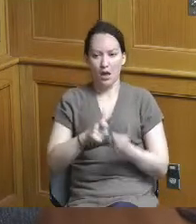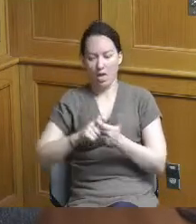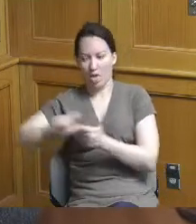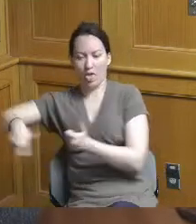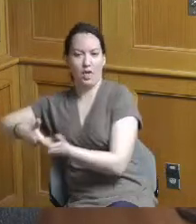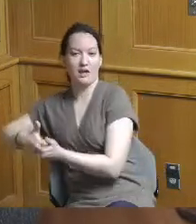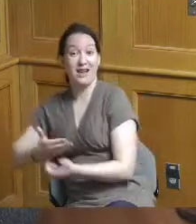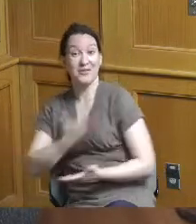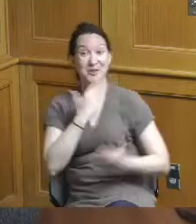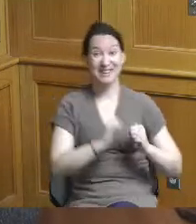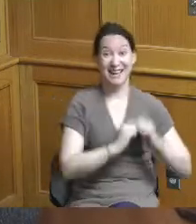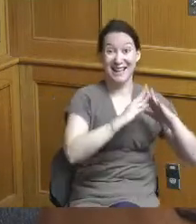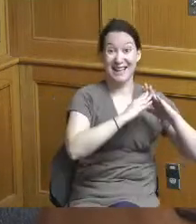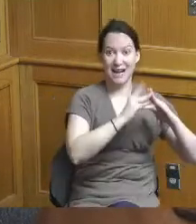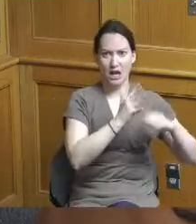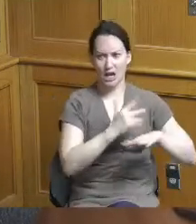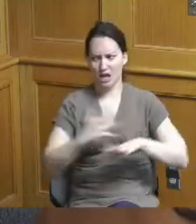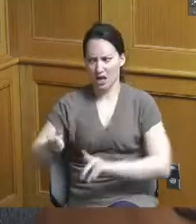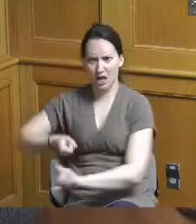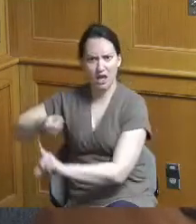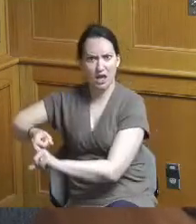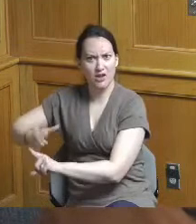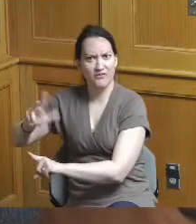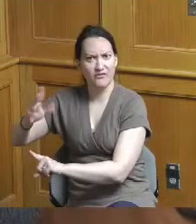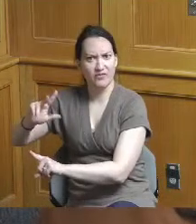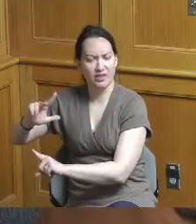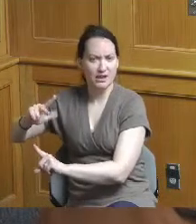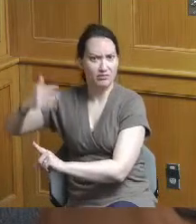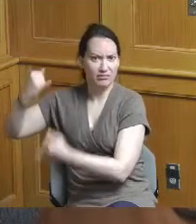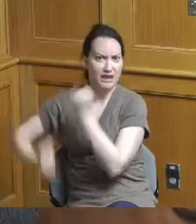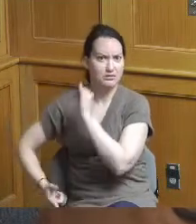we have some good initiatives but they didn't come into the fourth quarter last minute now we